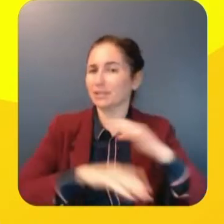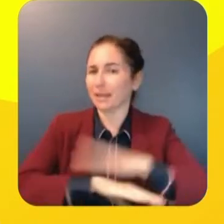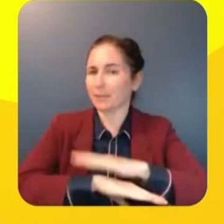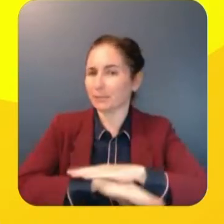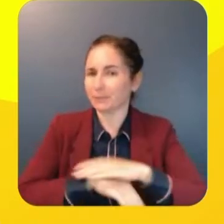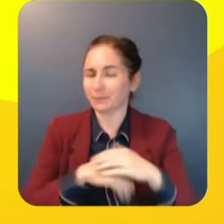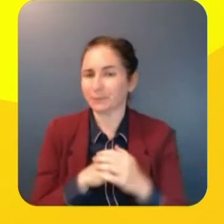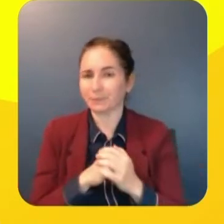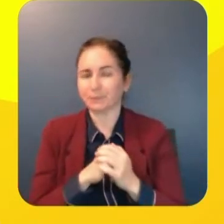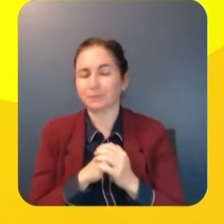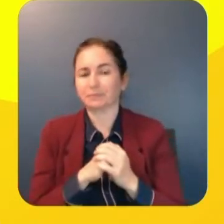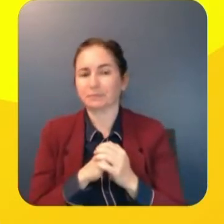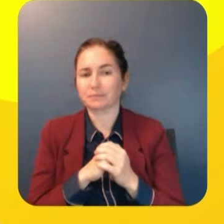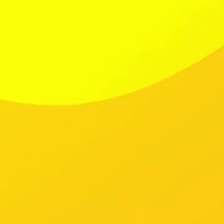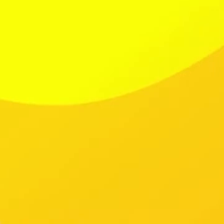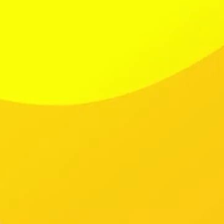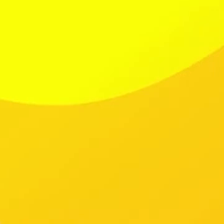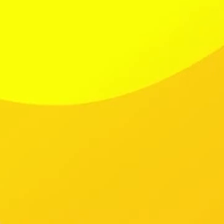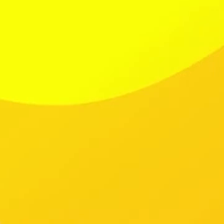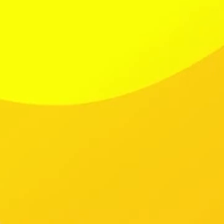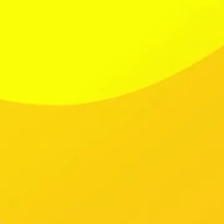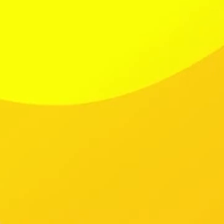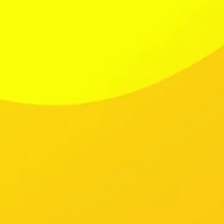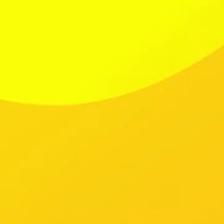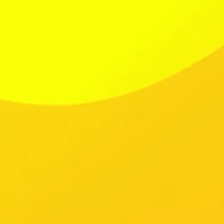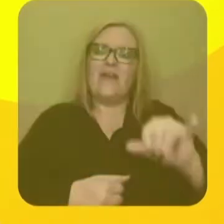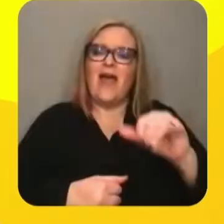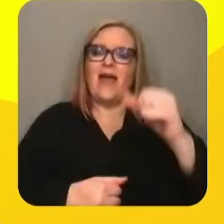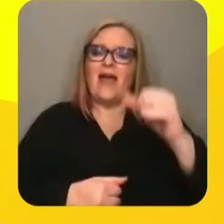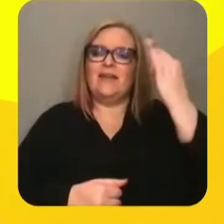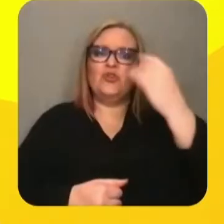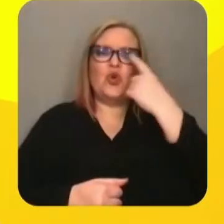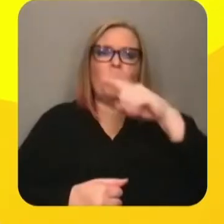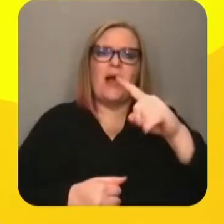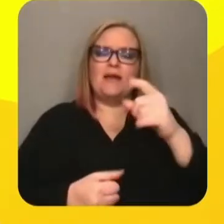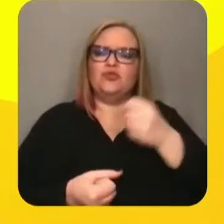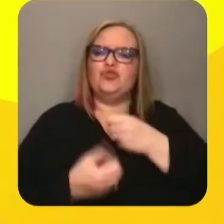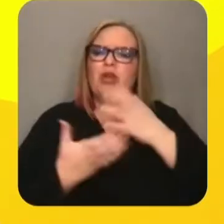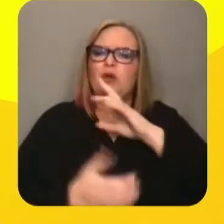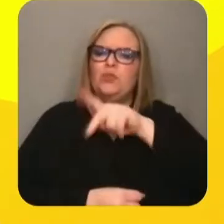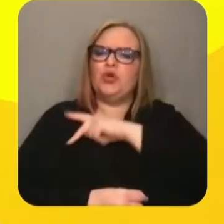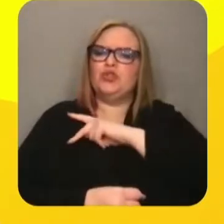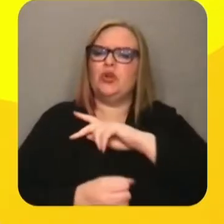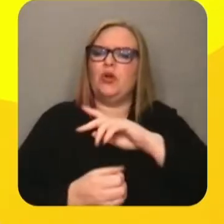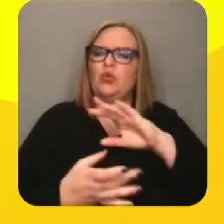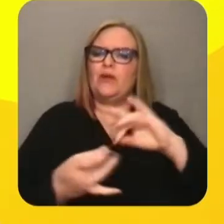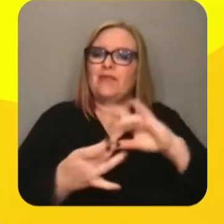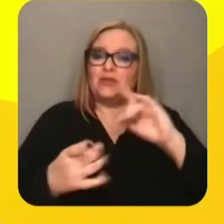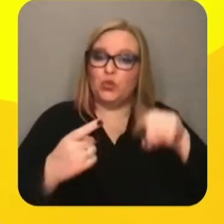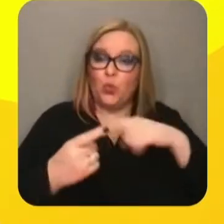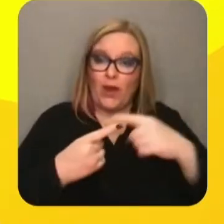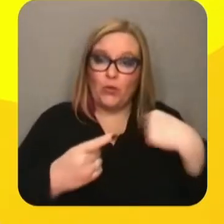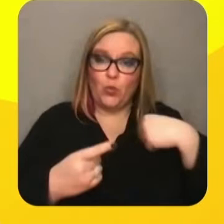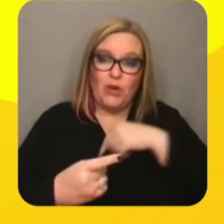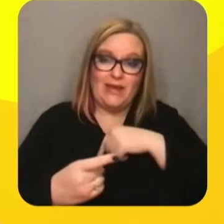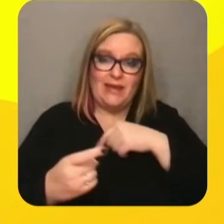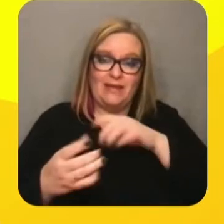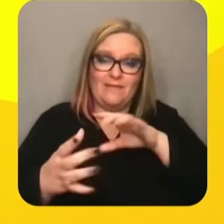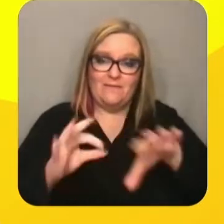Love that. And look, if I can just share a quick personal reflection, when we do find the mechanisms for those very people that you're referring to,